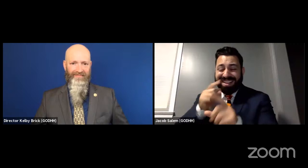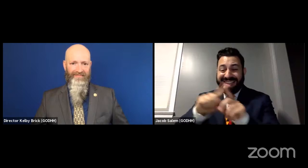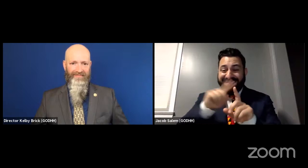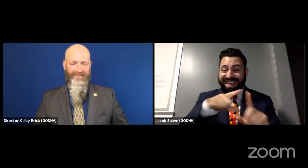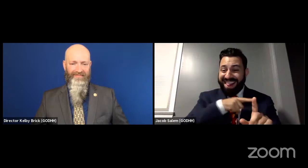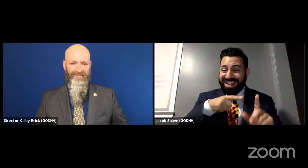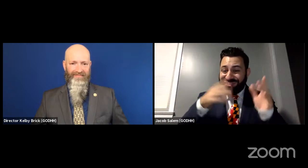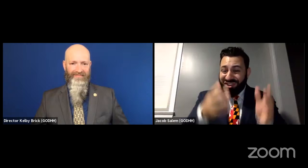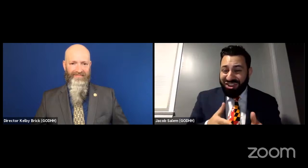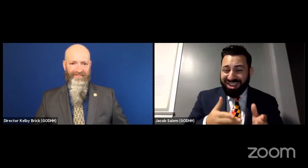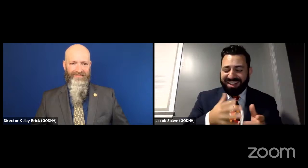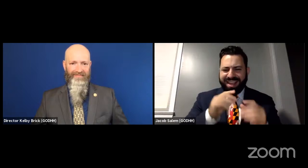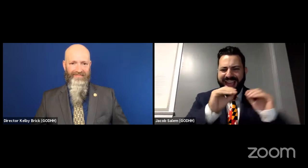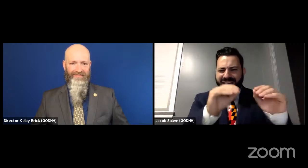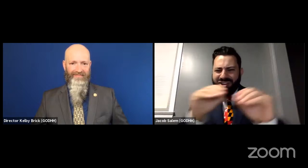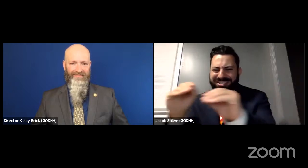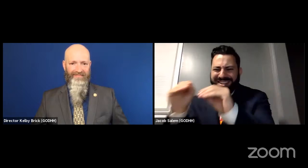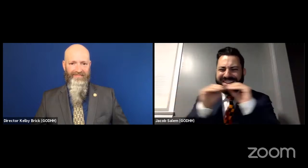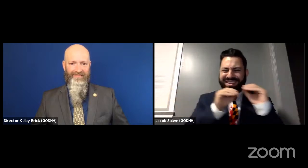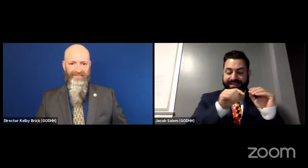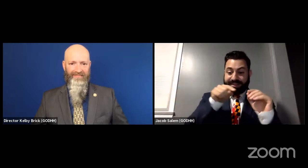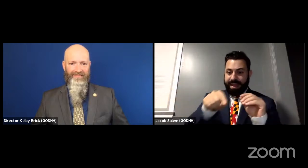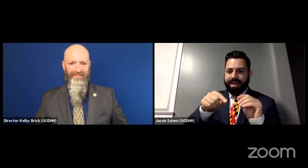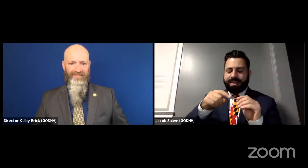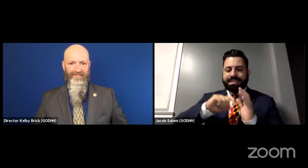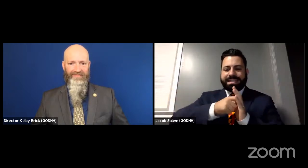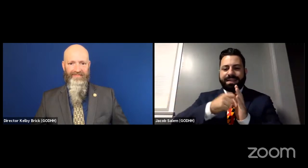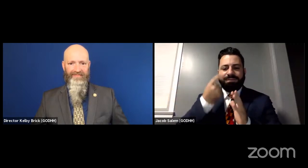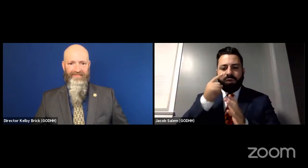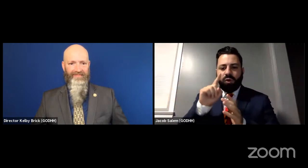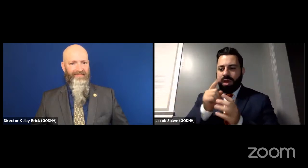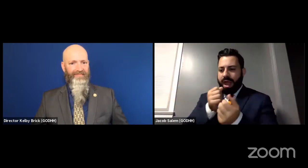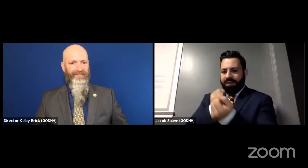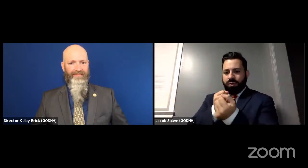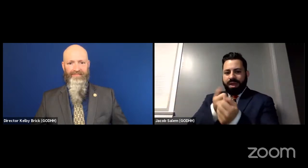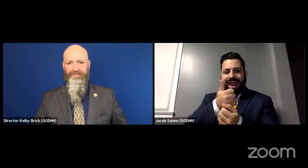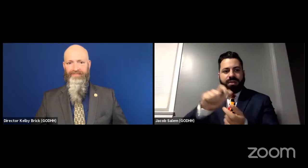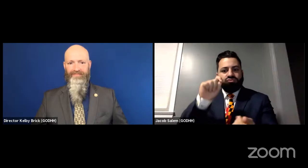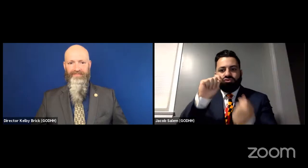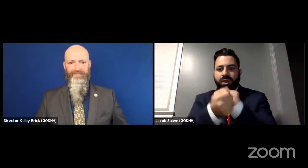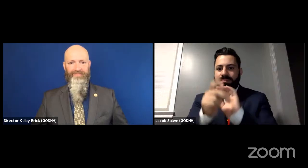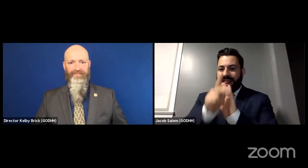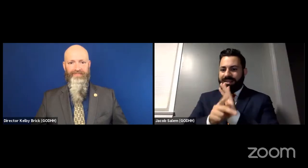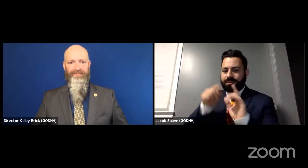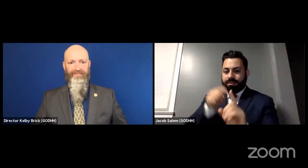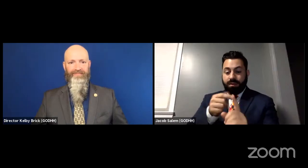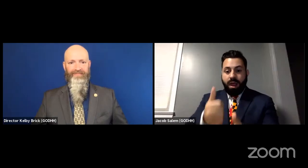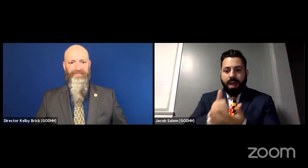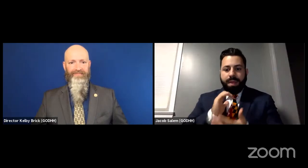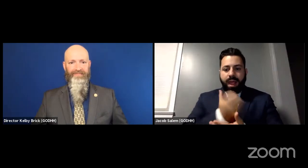in Howard County. She's involved at the legislature. She goes to the state. And that's, again,